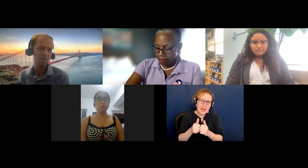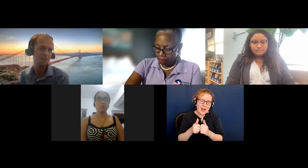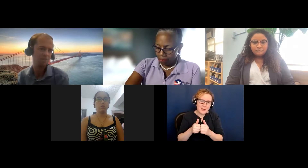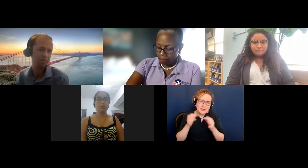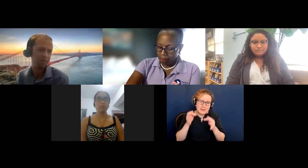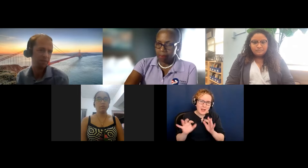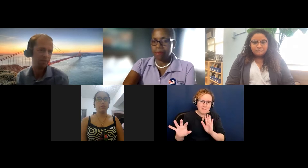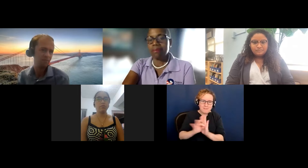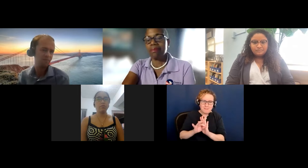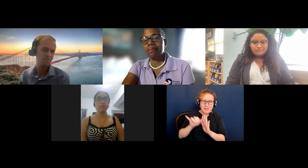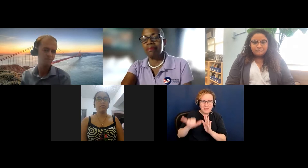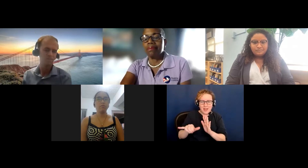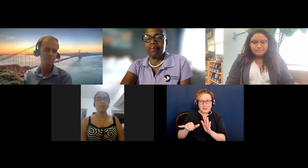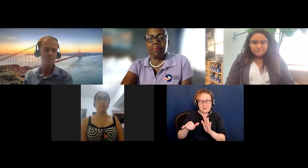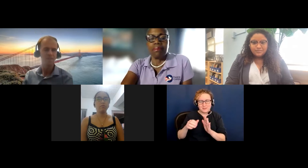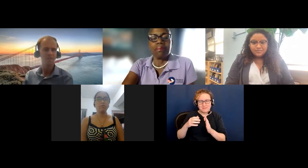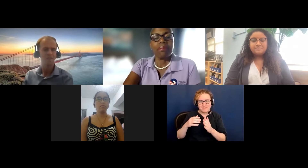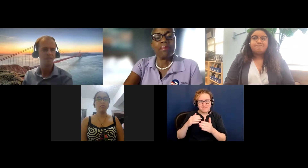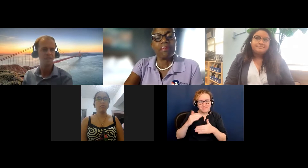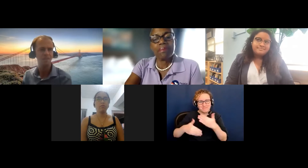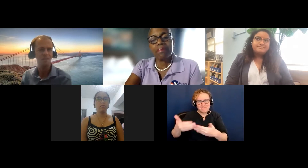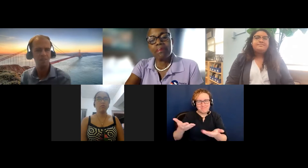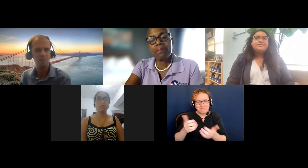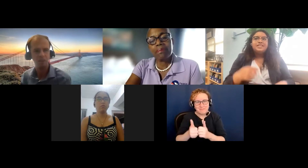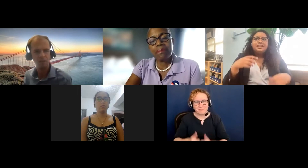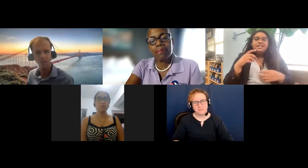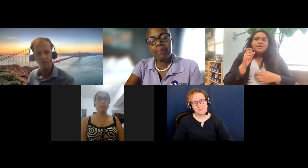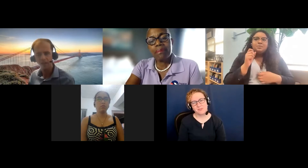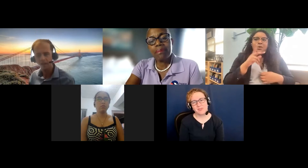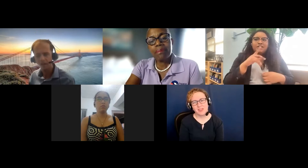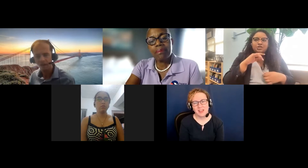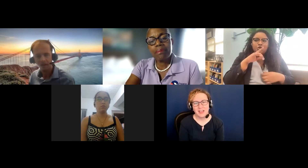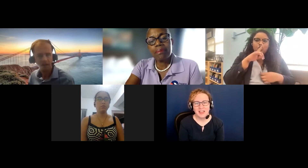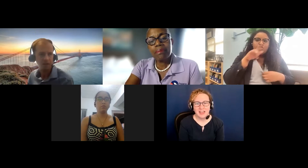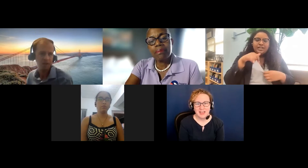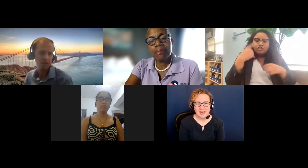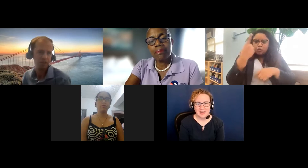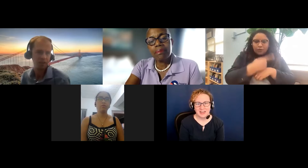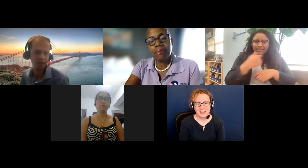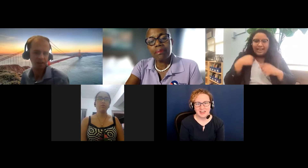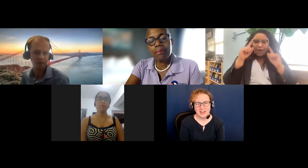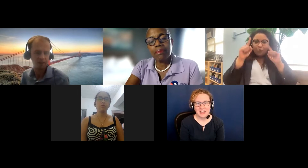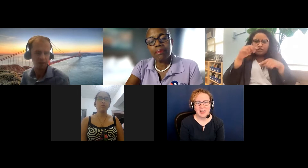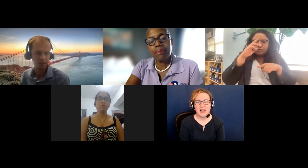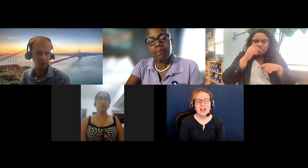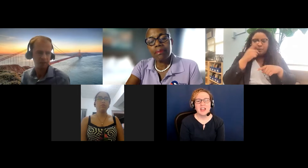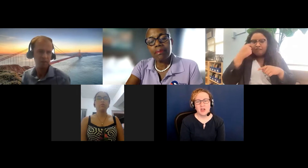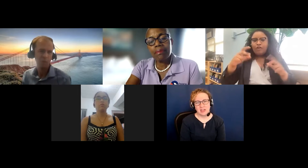DORIS